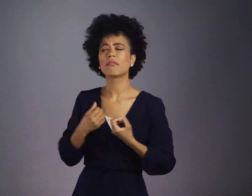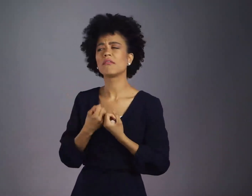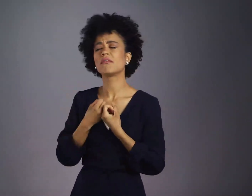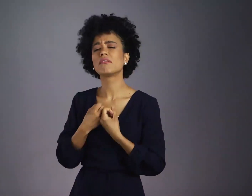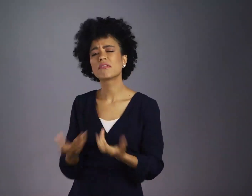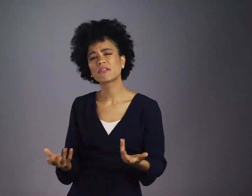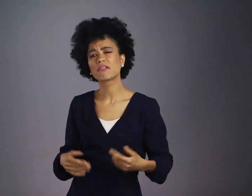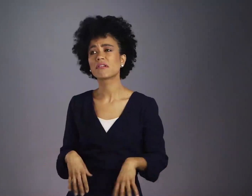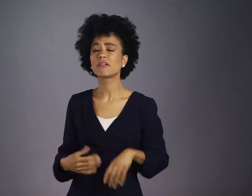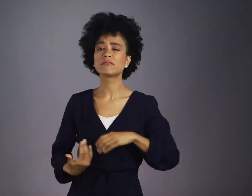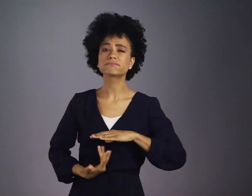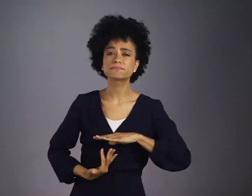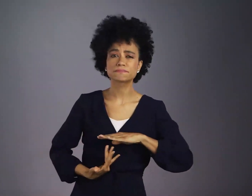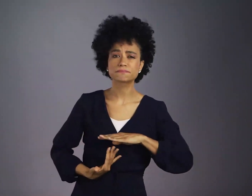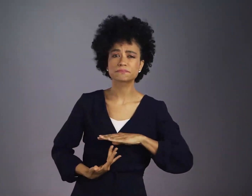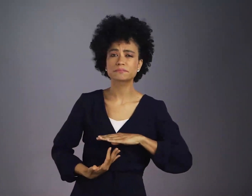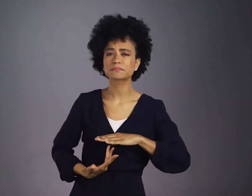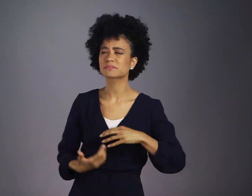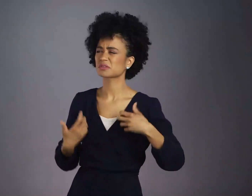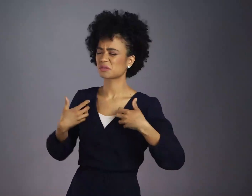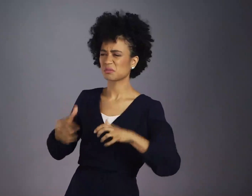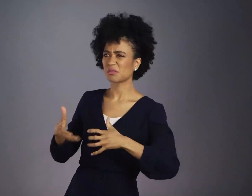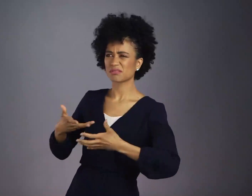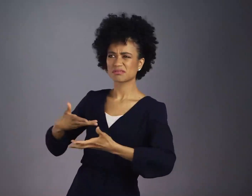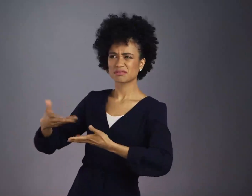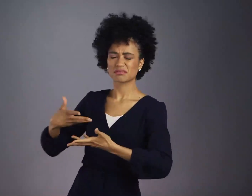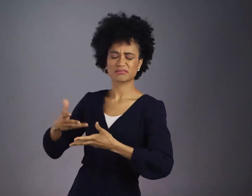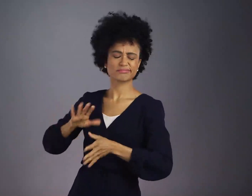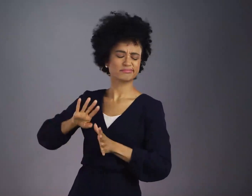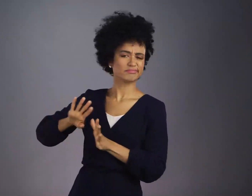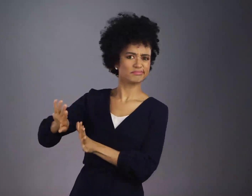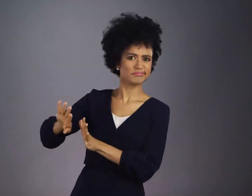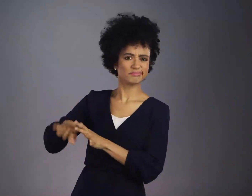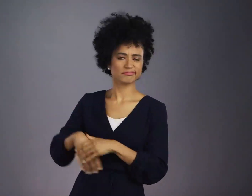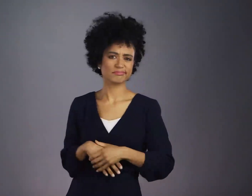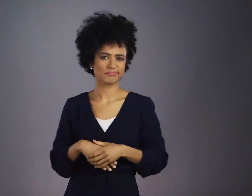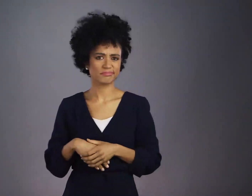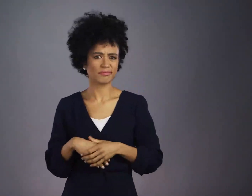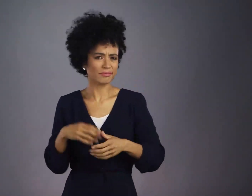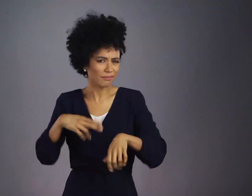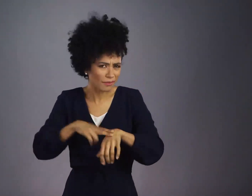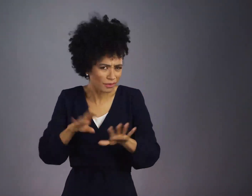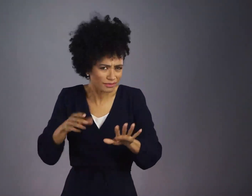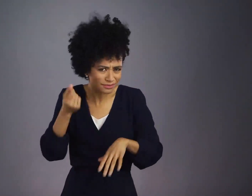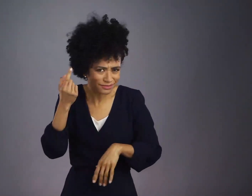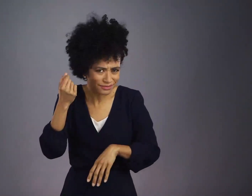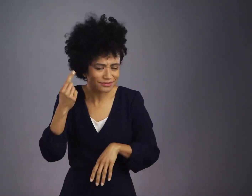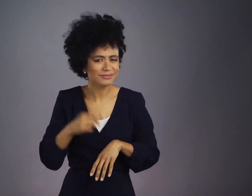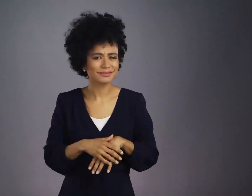After a few years with an alcoholic, a wife gets worn out, resentful and uncommunicative.